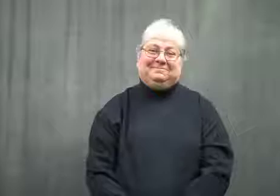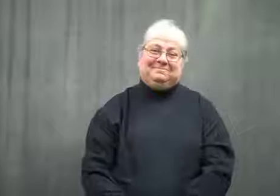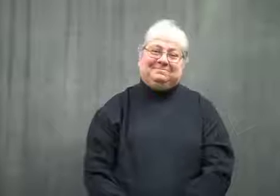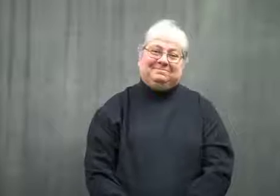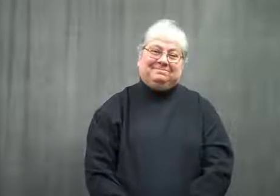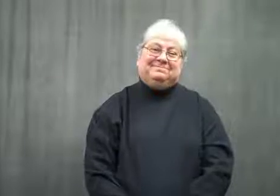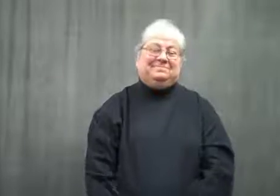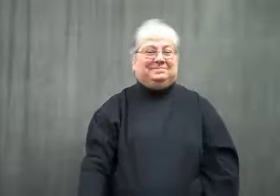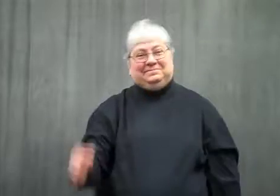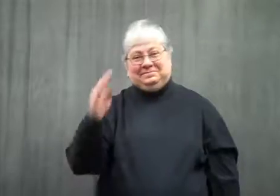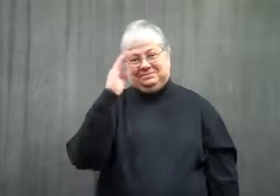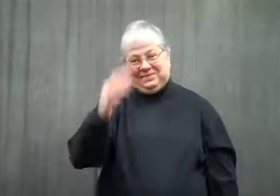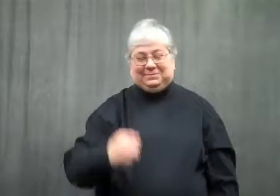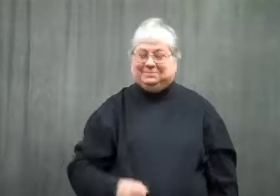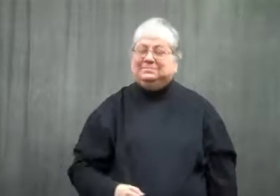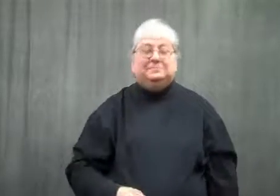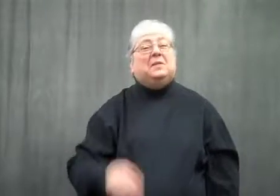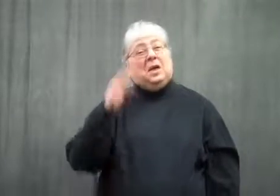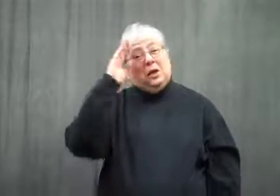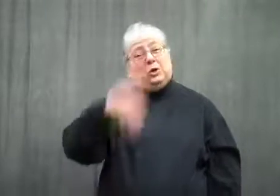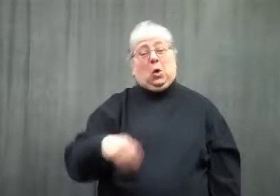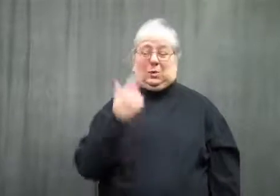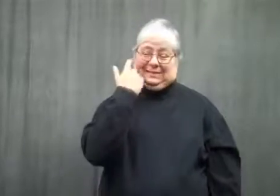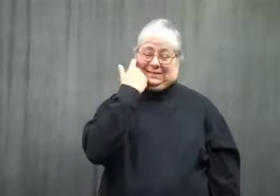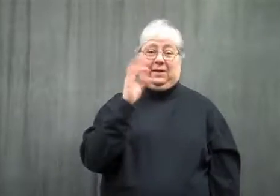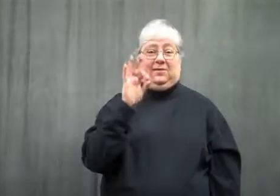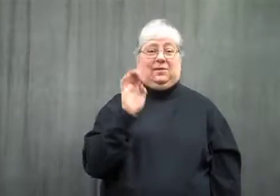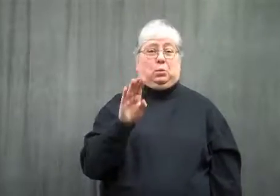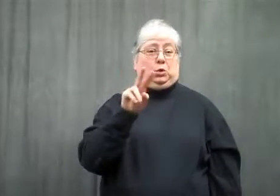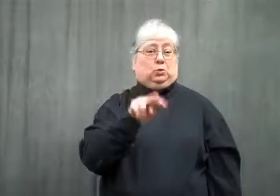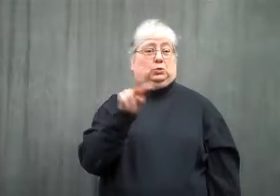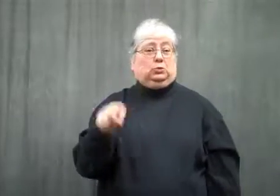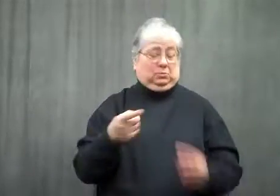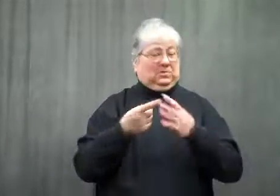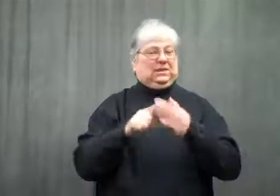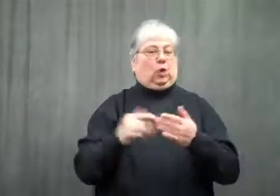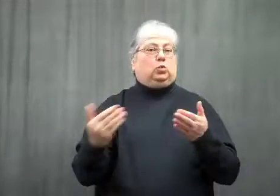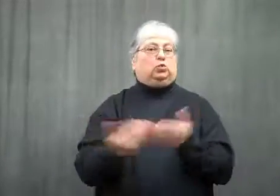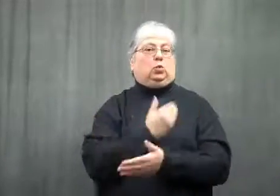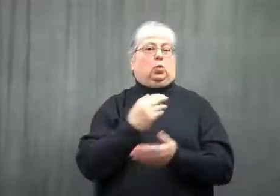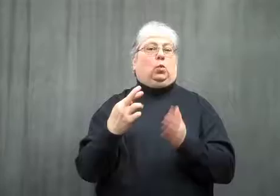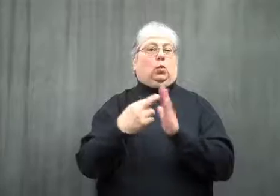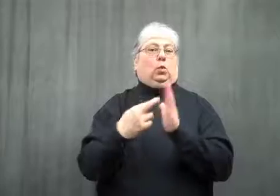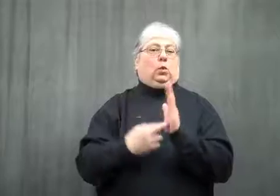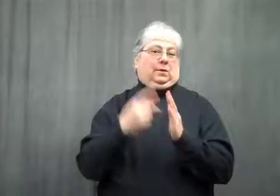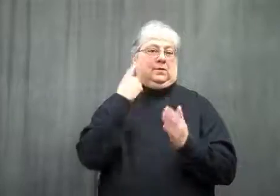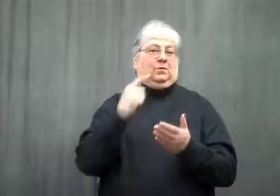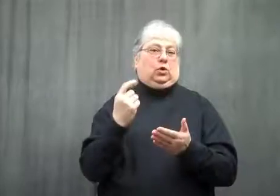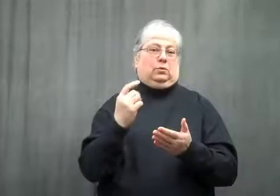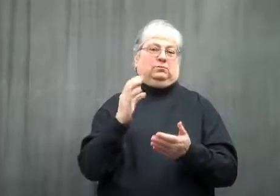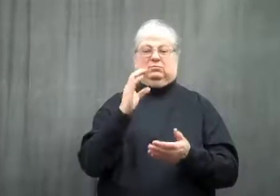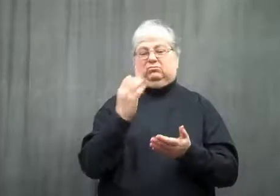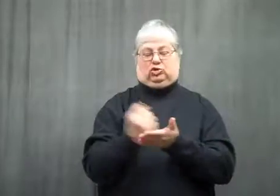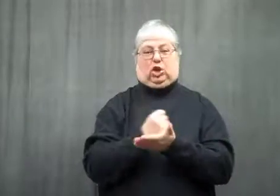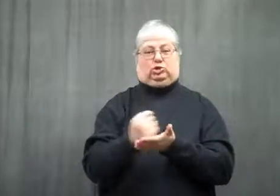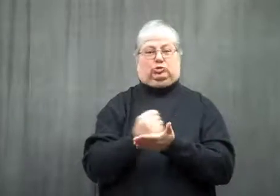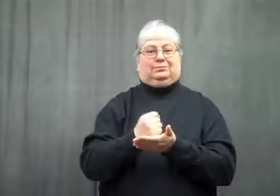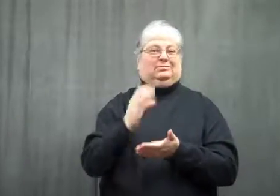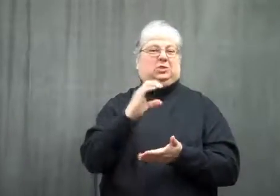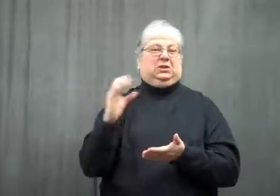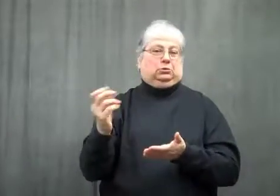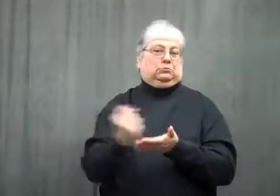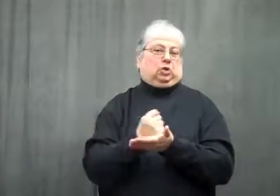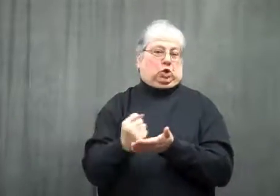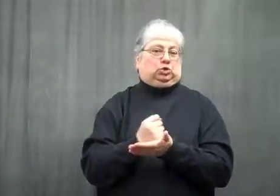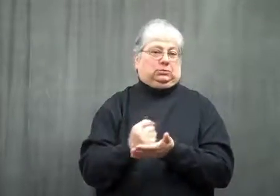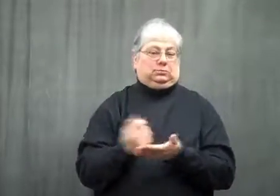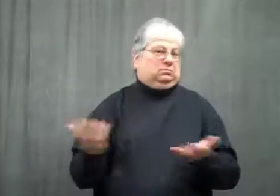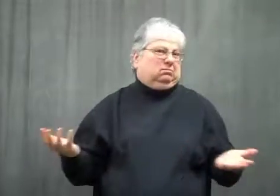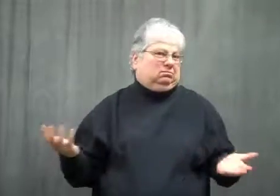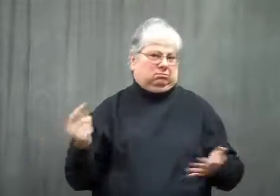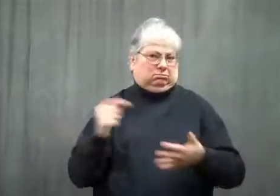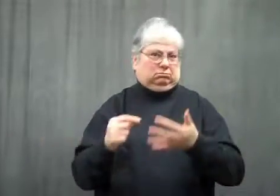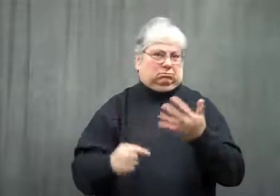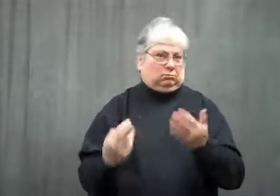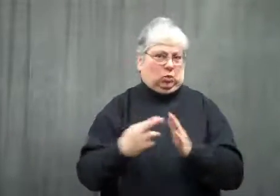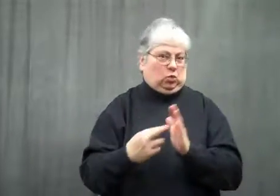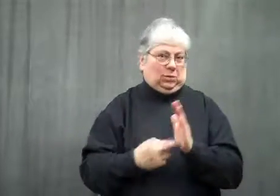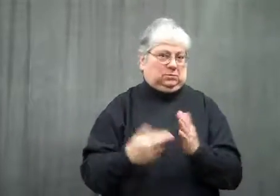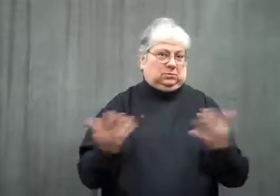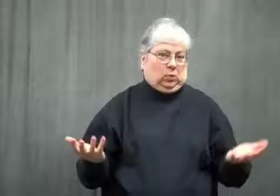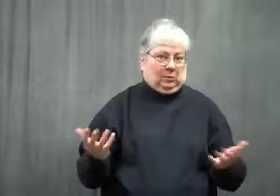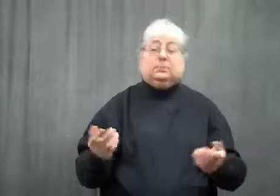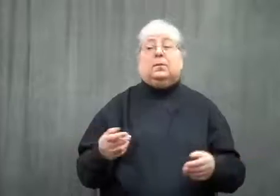Hi! On February 22, new rules went into effect for credit cards. I'll explain them.